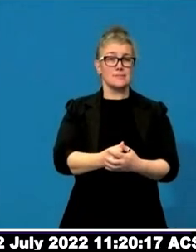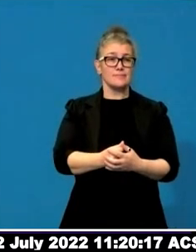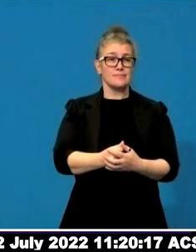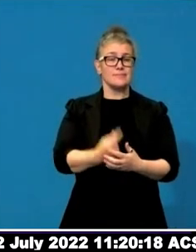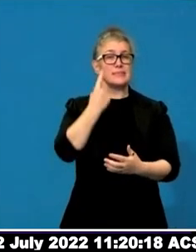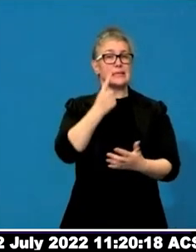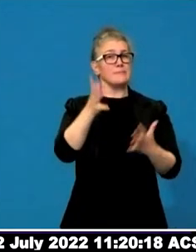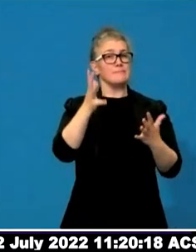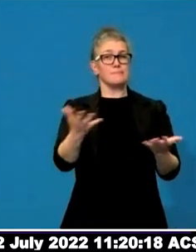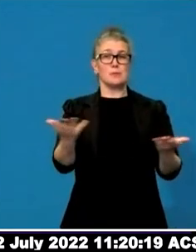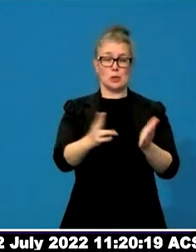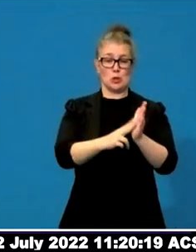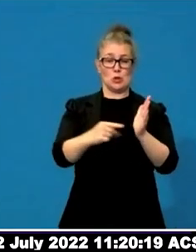to have some really good results.